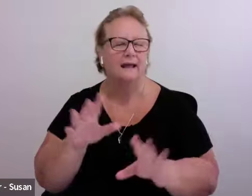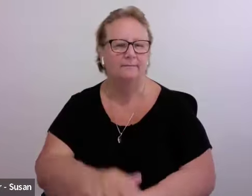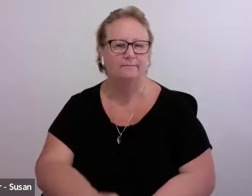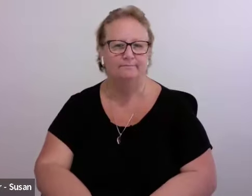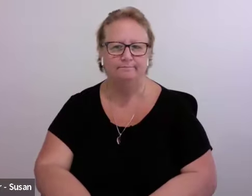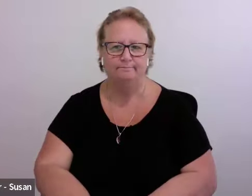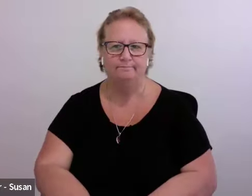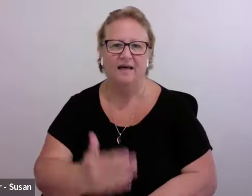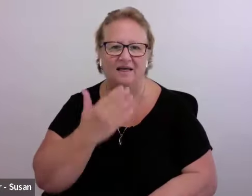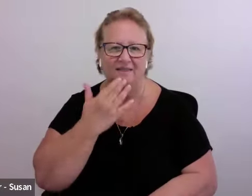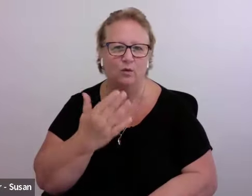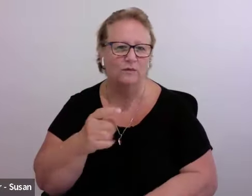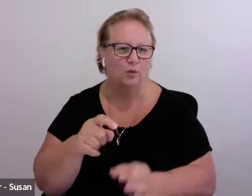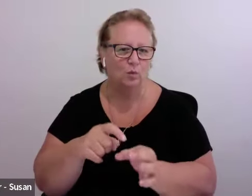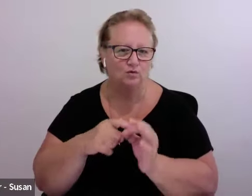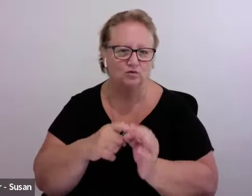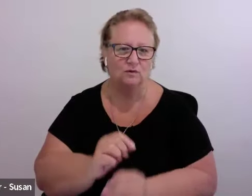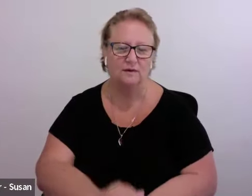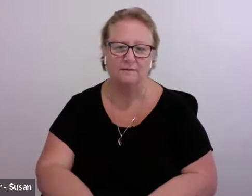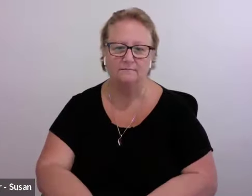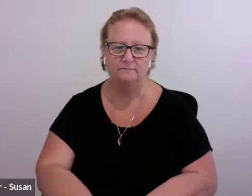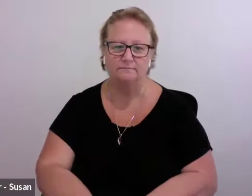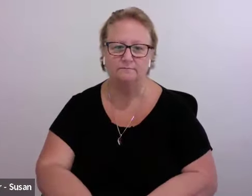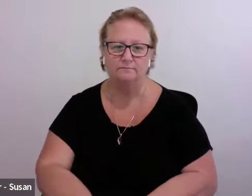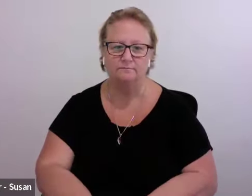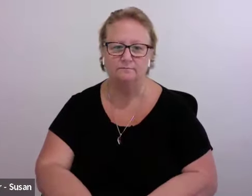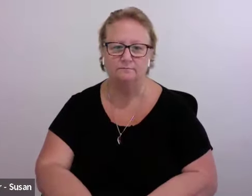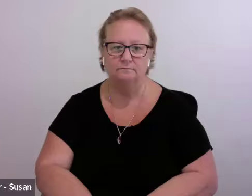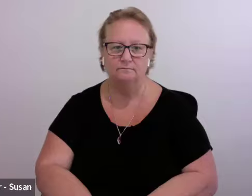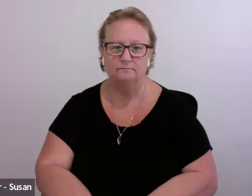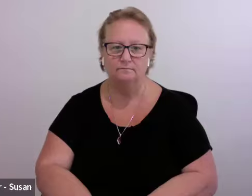lead person and so we will actually update the FAQs to